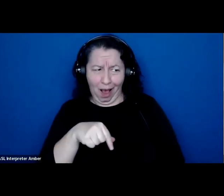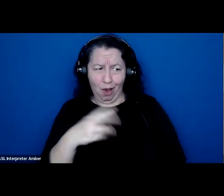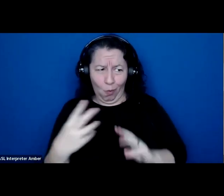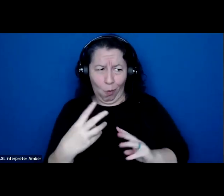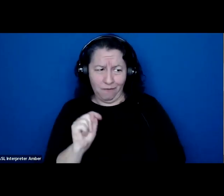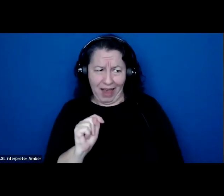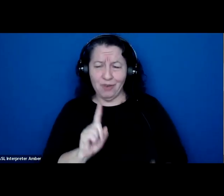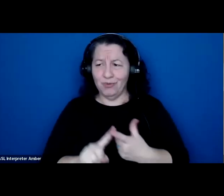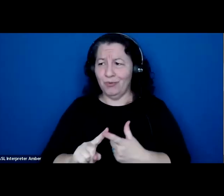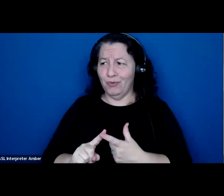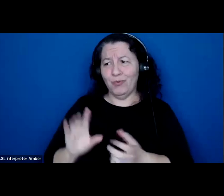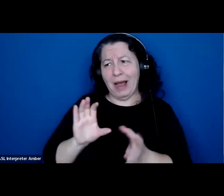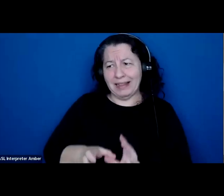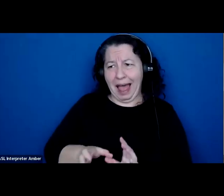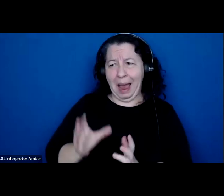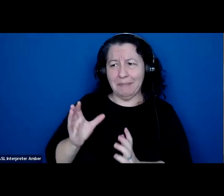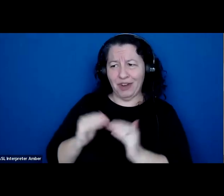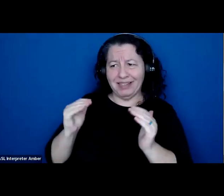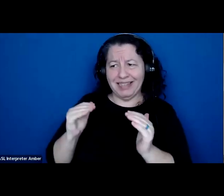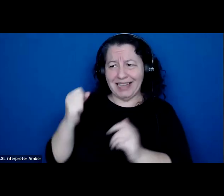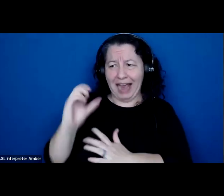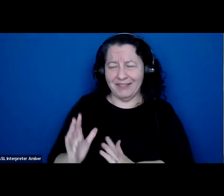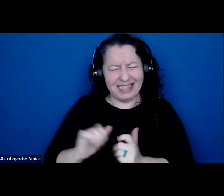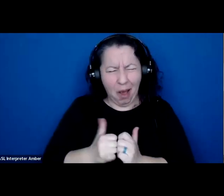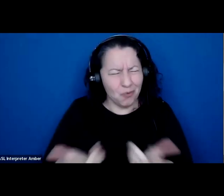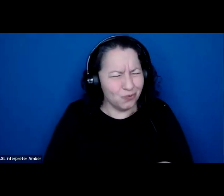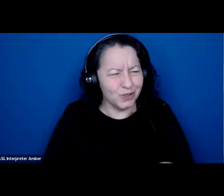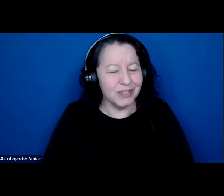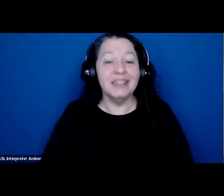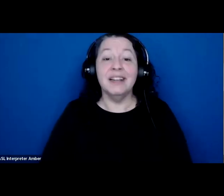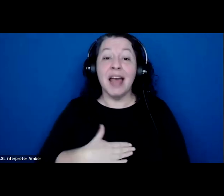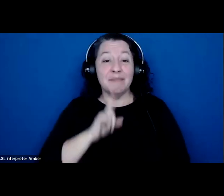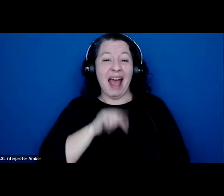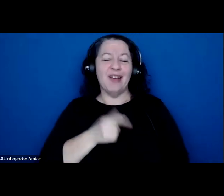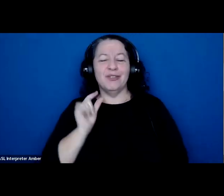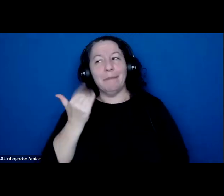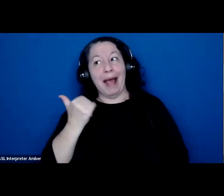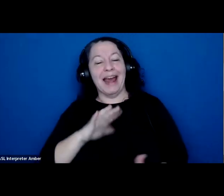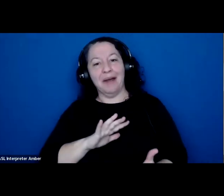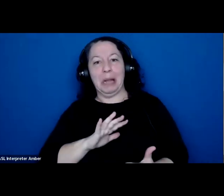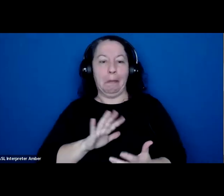And while I fumbled my answer back then a bit. What is clear is that there are few activities on Earth